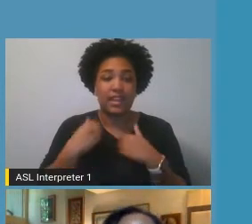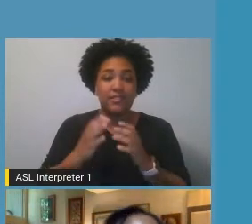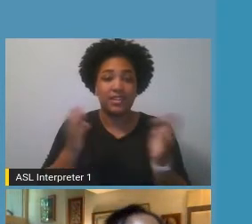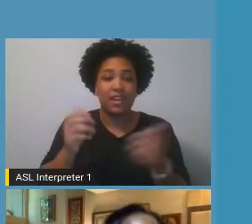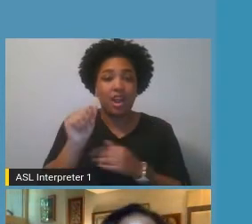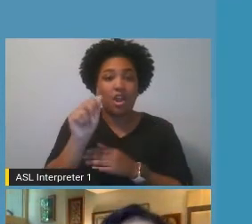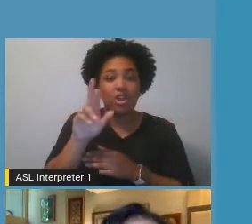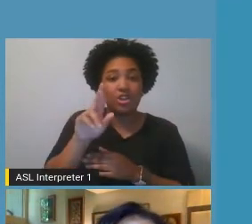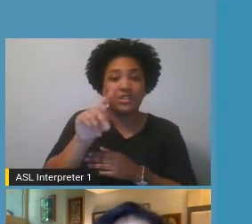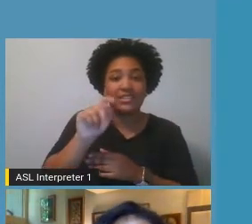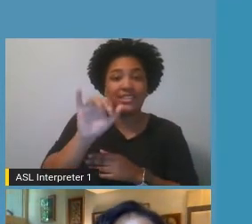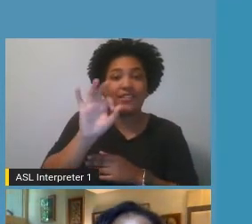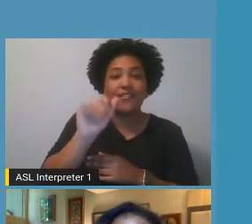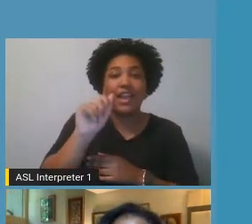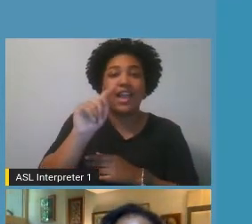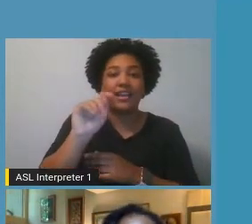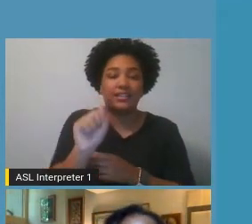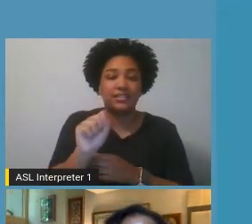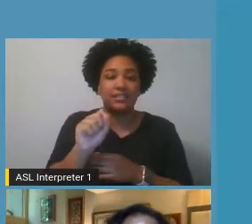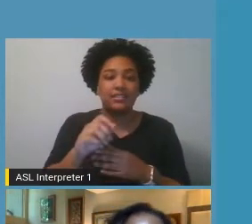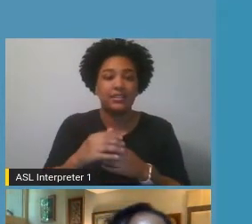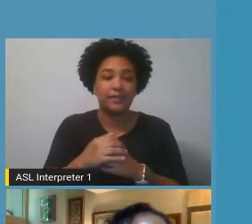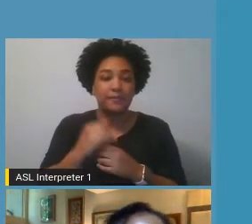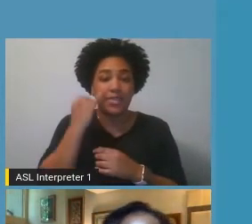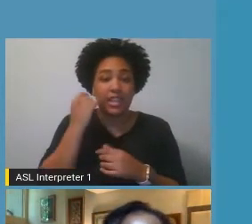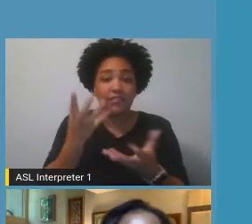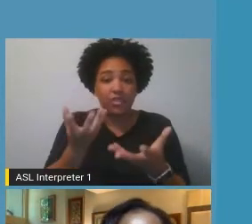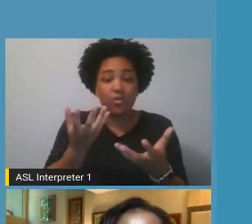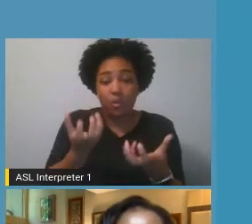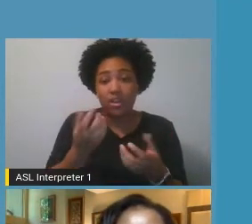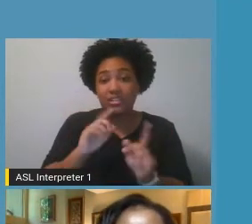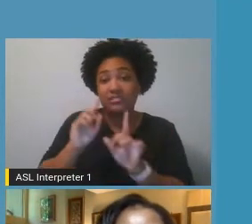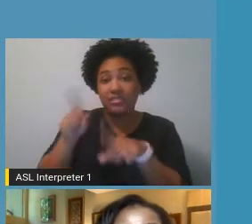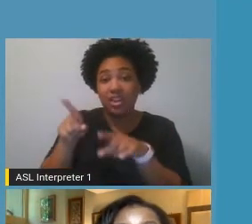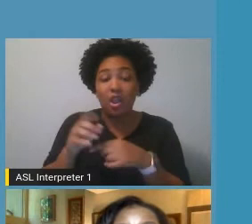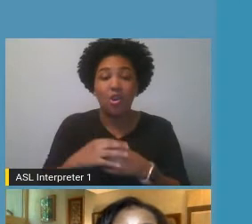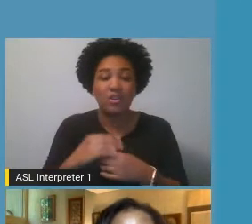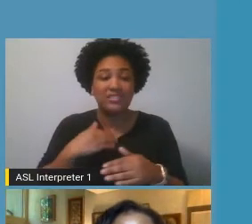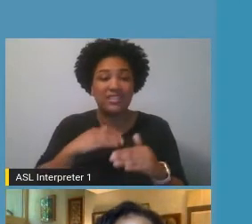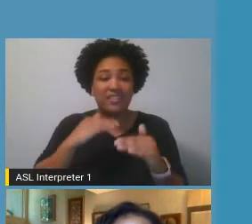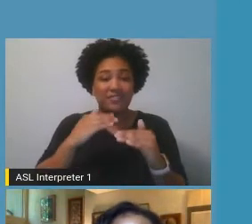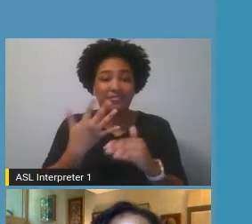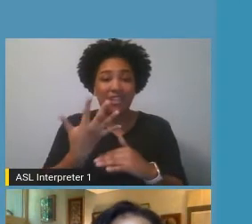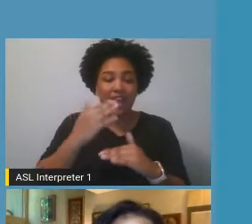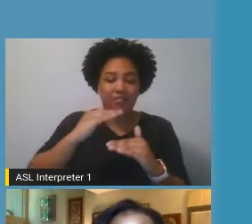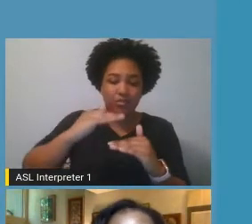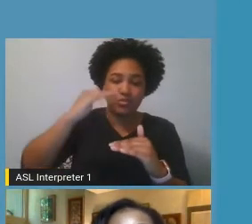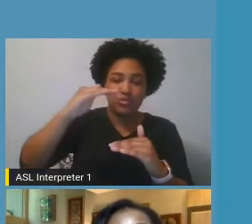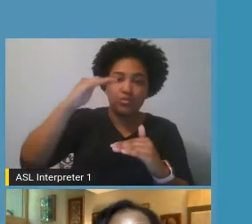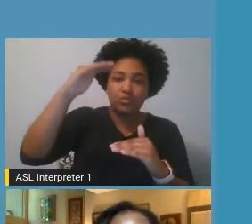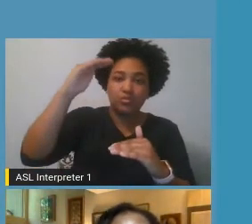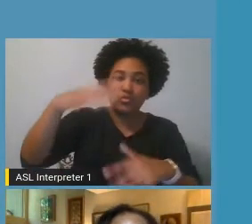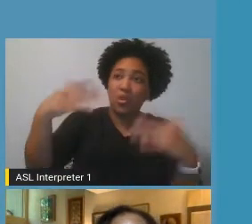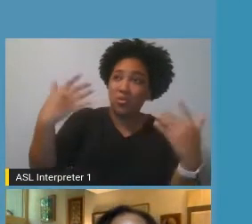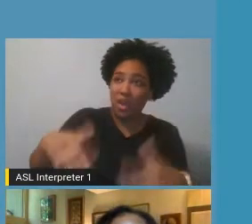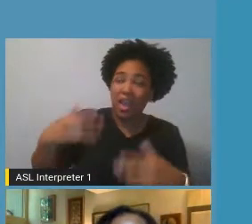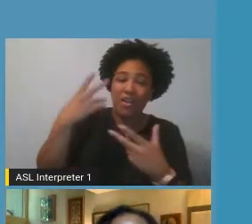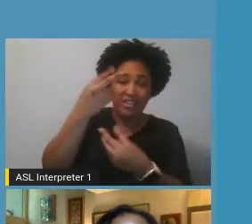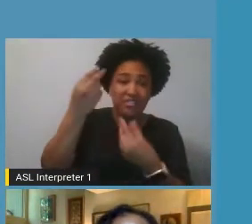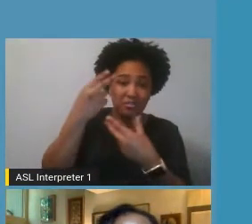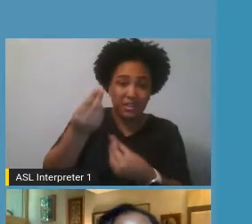it is five levels of everything you ever wanted to know about African-American history. The fact that